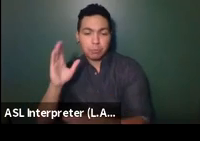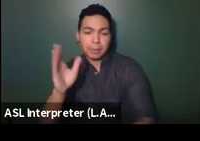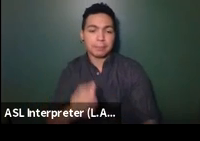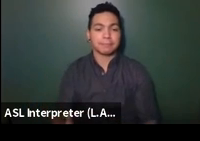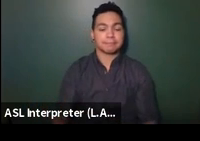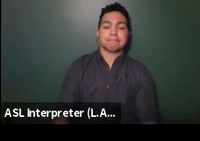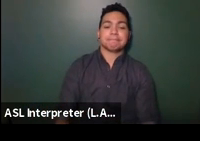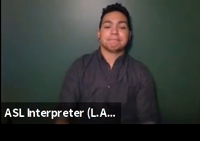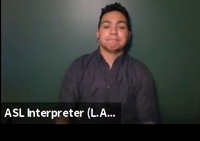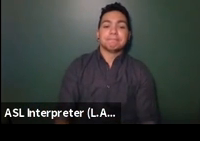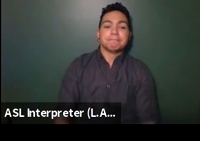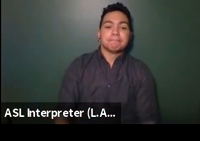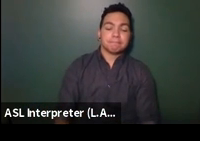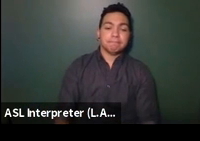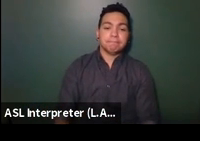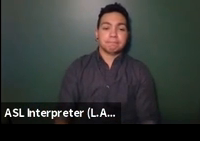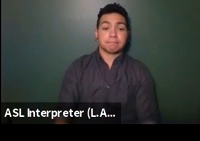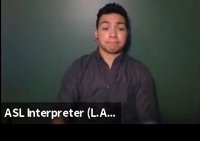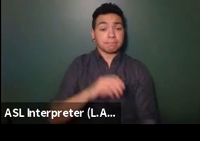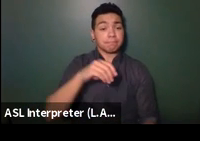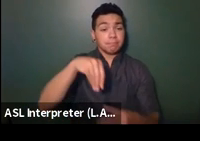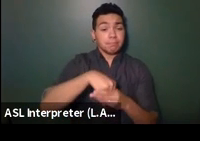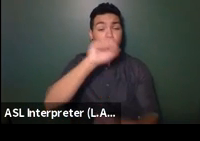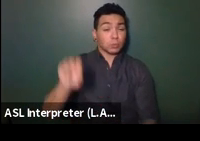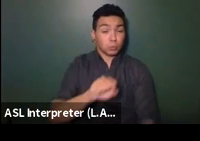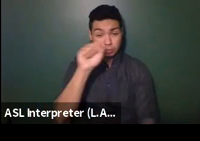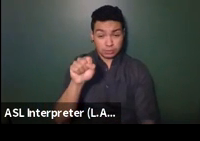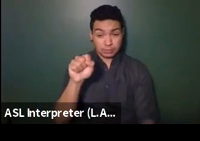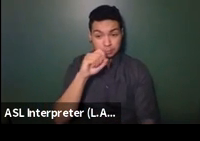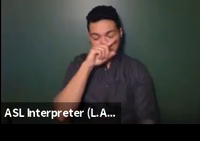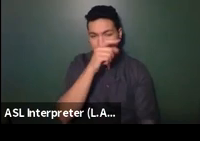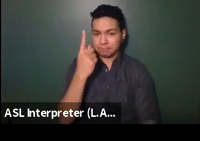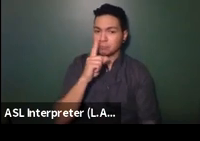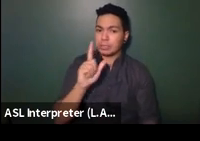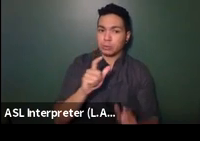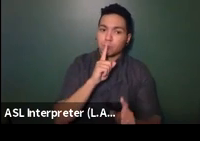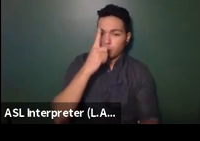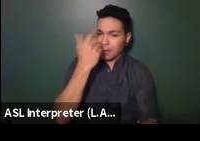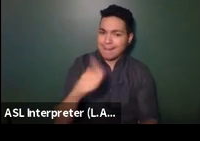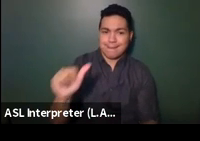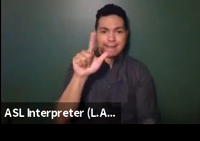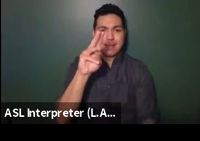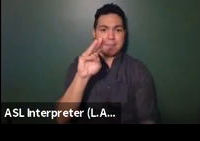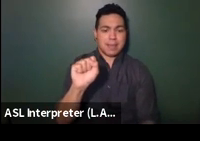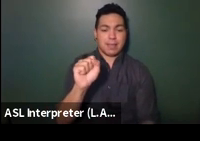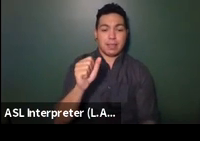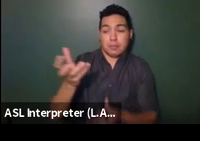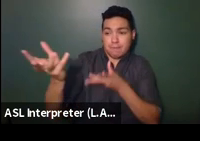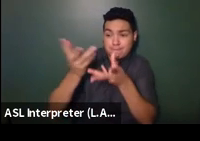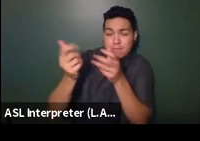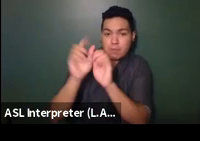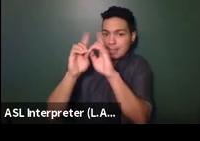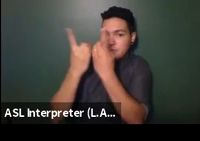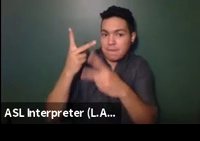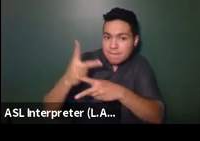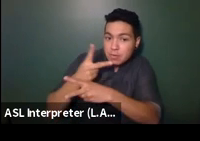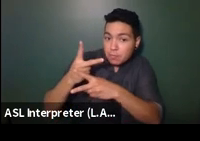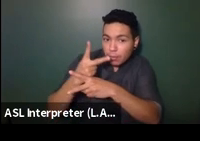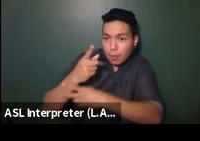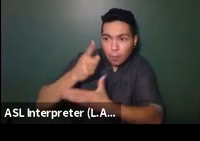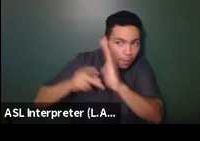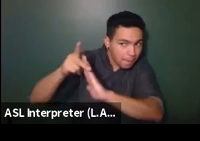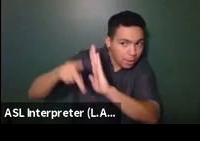ESD 189 - Amy Colburn: The kind of the biggest thing to say. And this is true for any LM S is really working with your district to find out what policies they have in place.